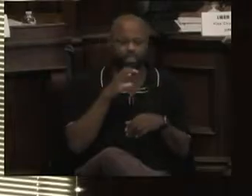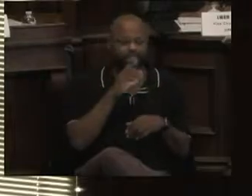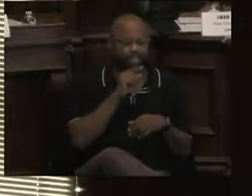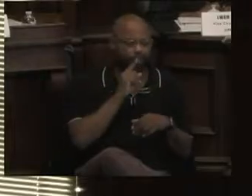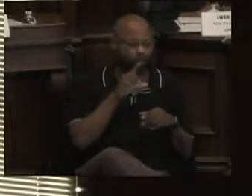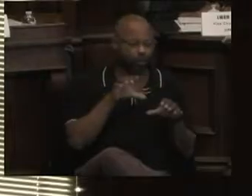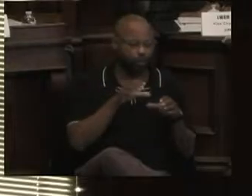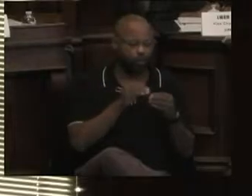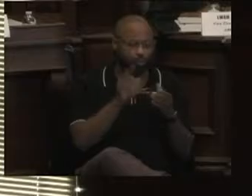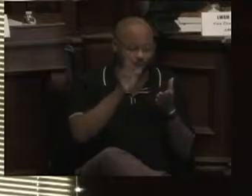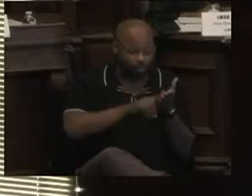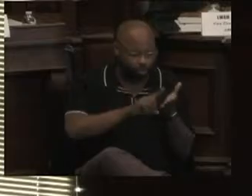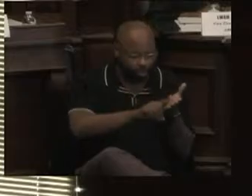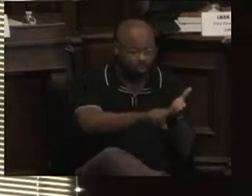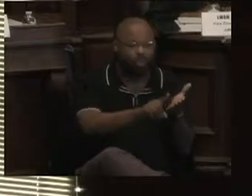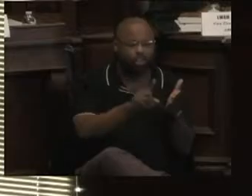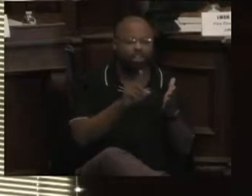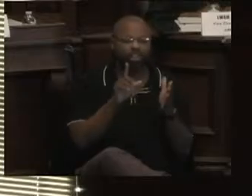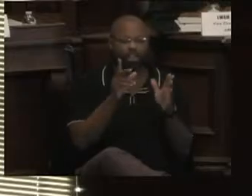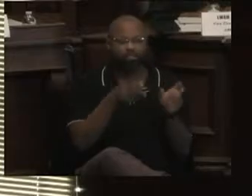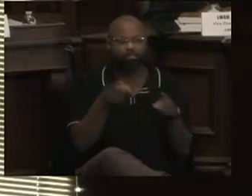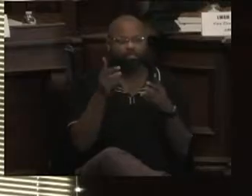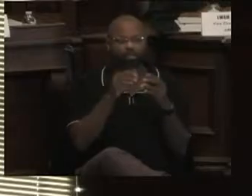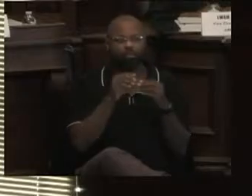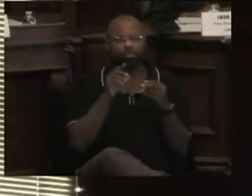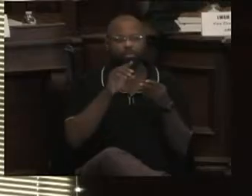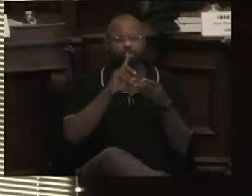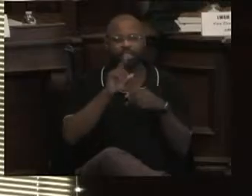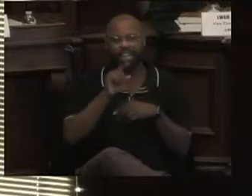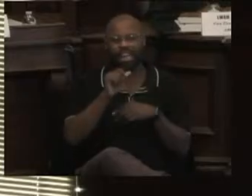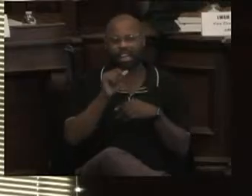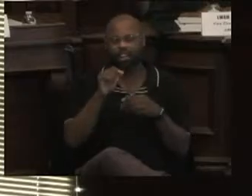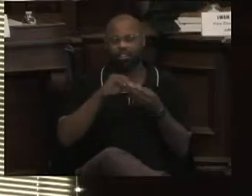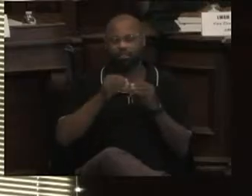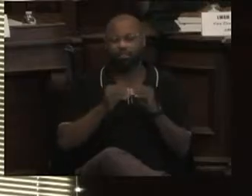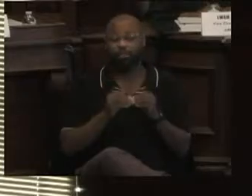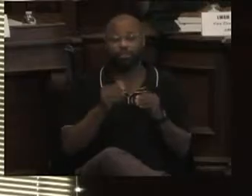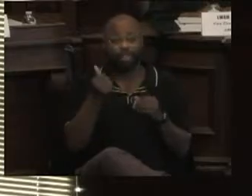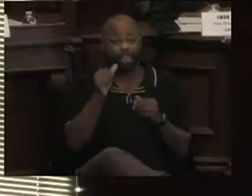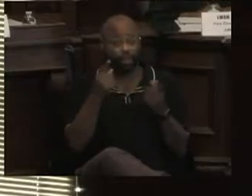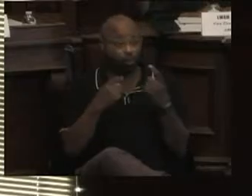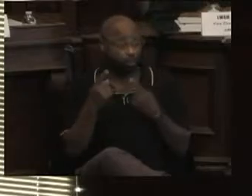more in the future when we, the policy team, do more research